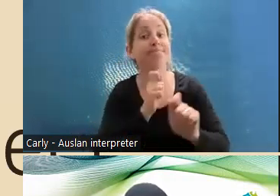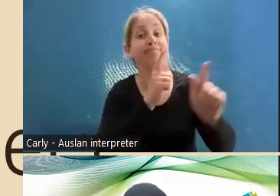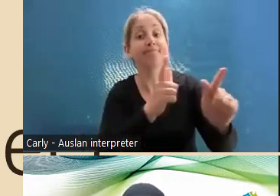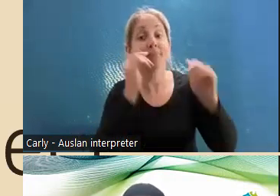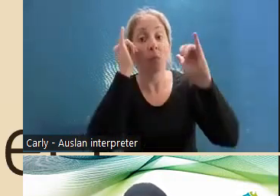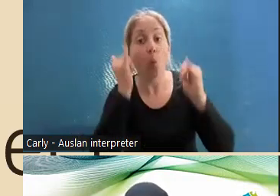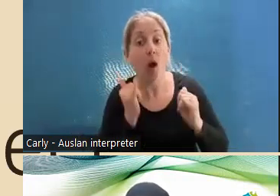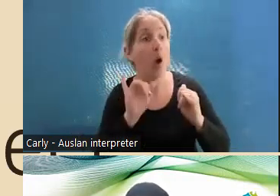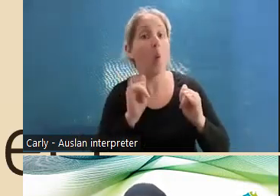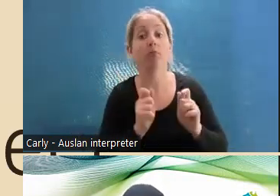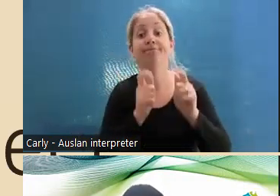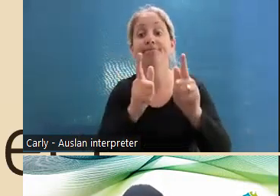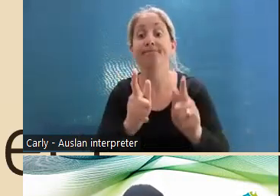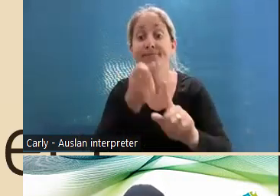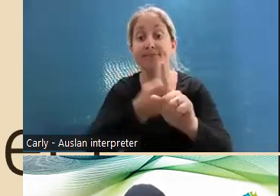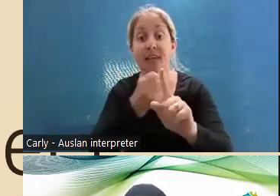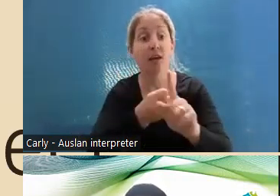making a decision.